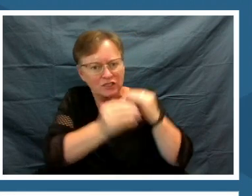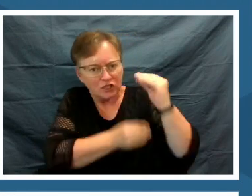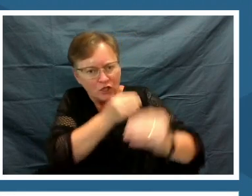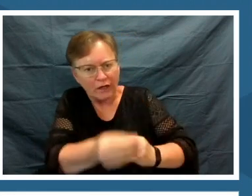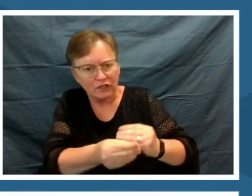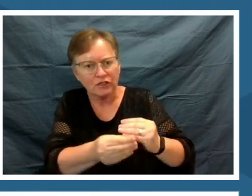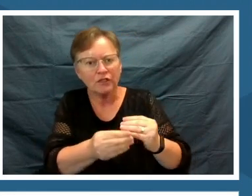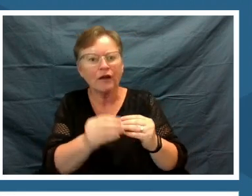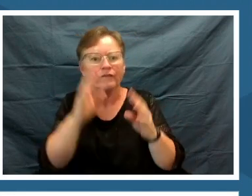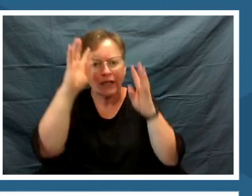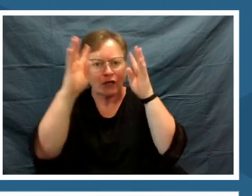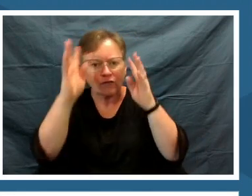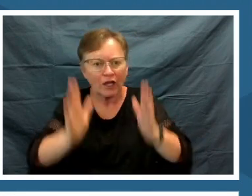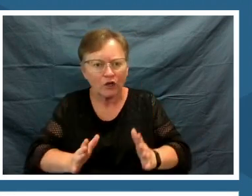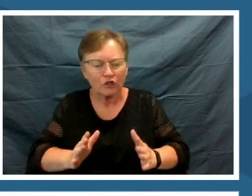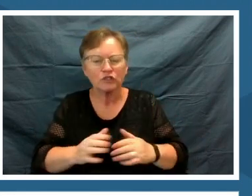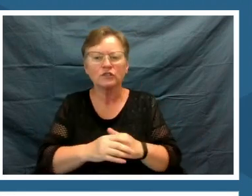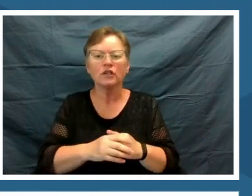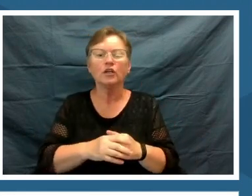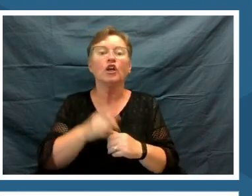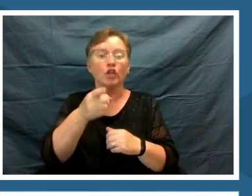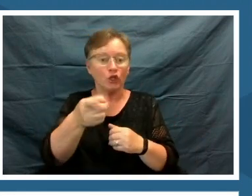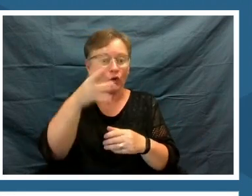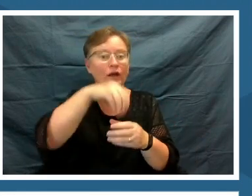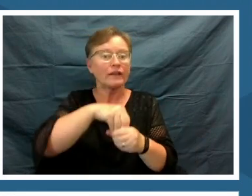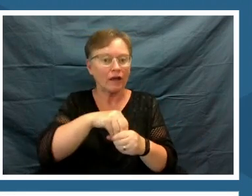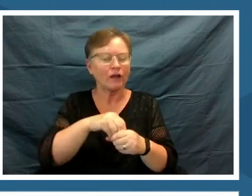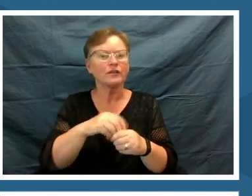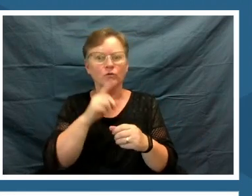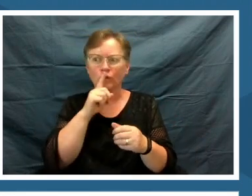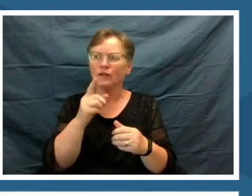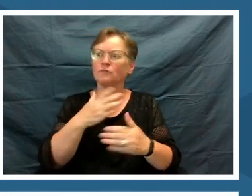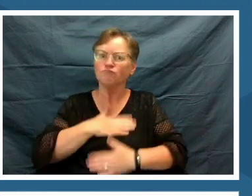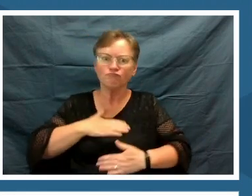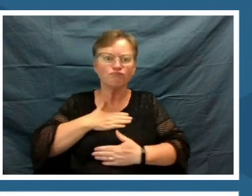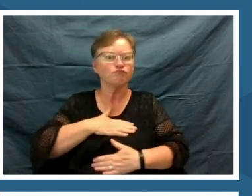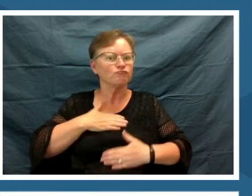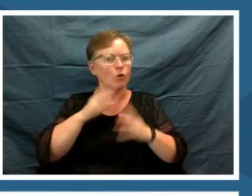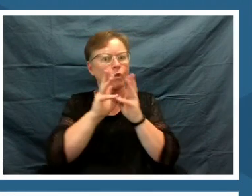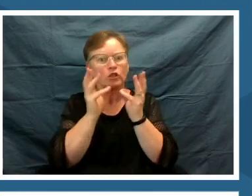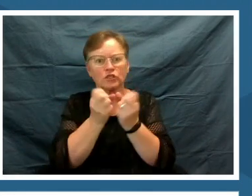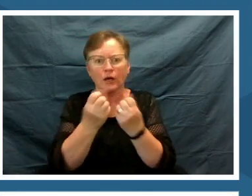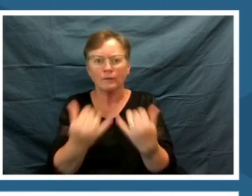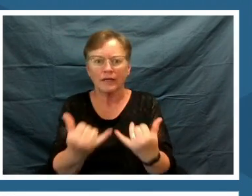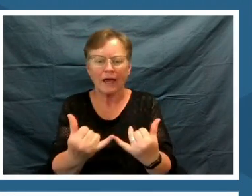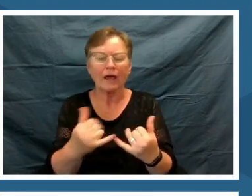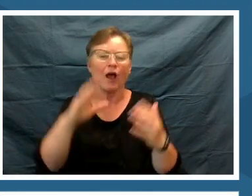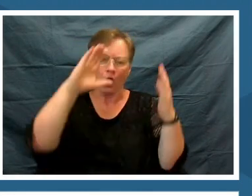today about convergence education and i hope you'll find it useful as you